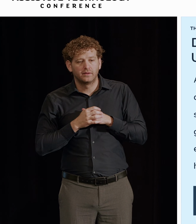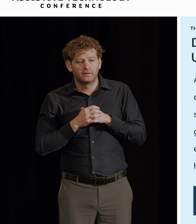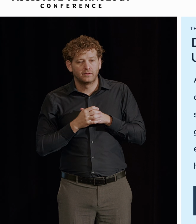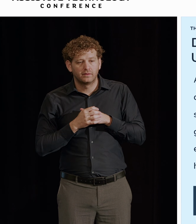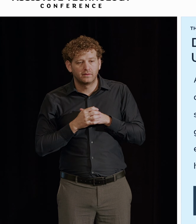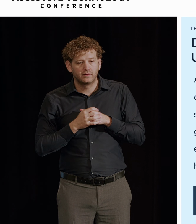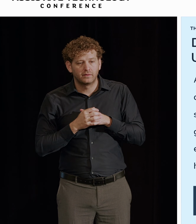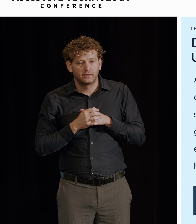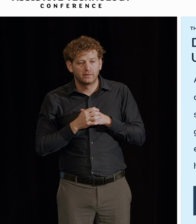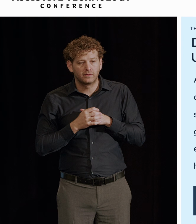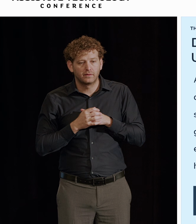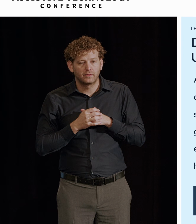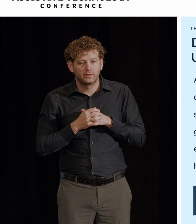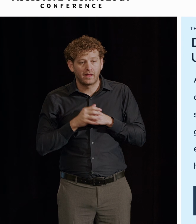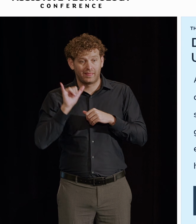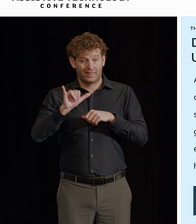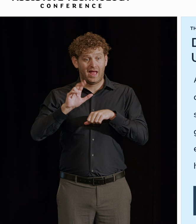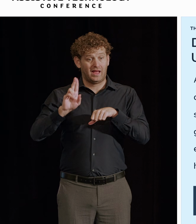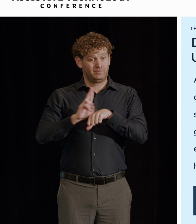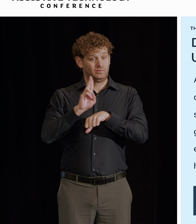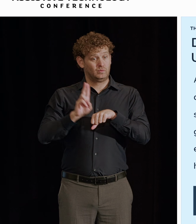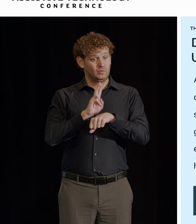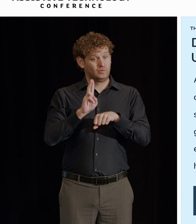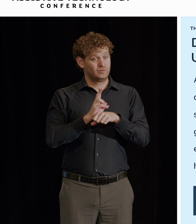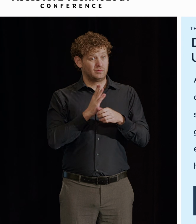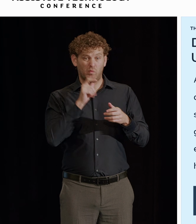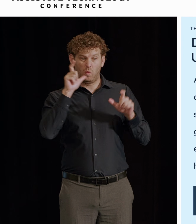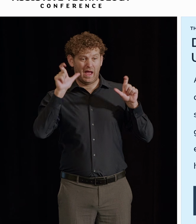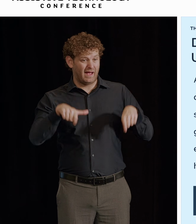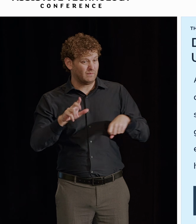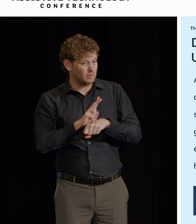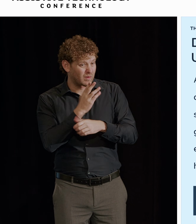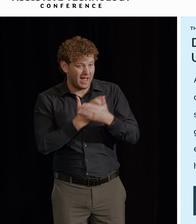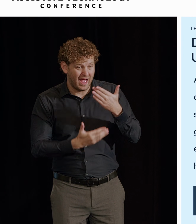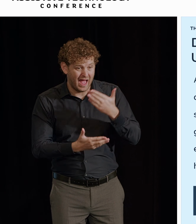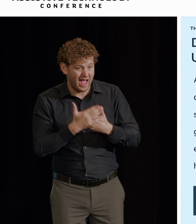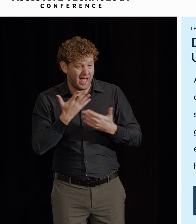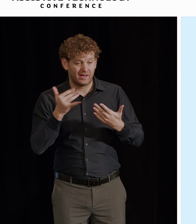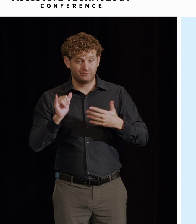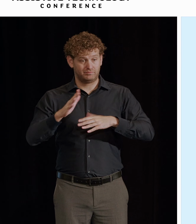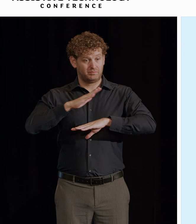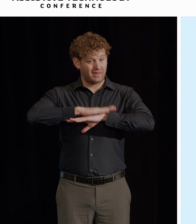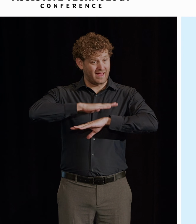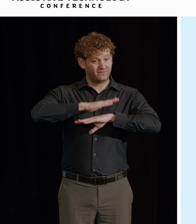always-on form factor that makes these glasses so valuable for accessibility.